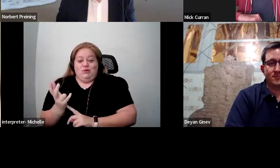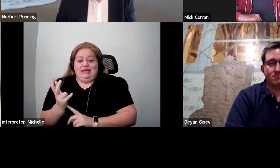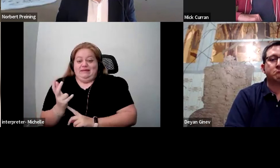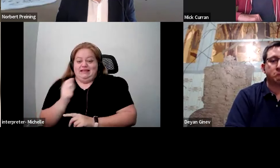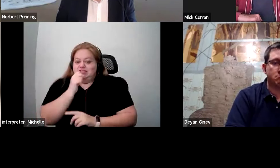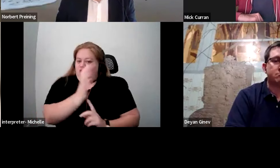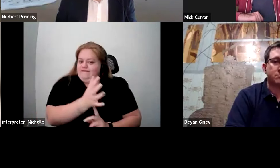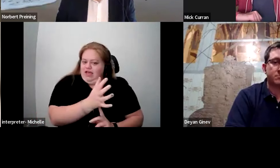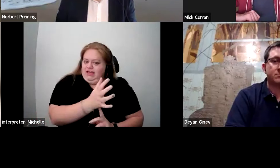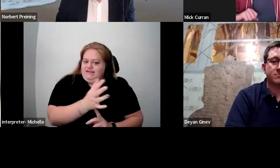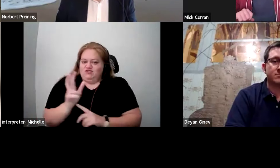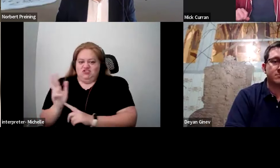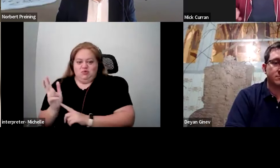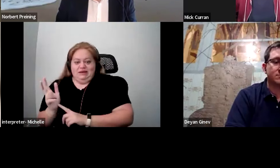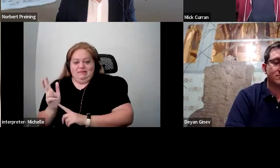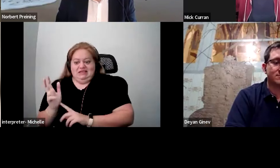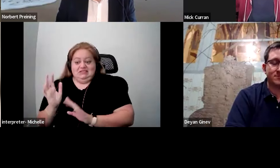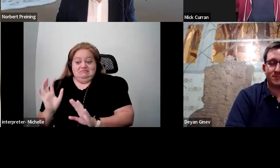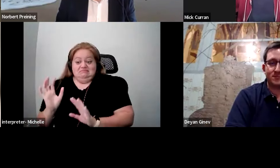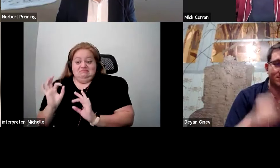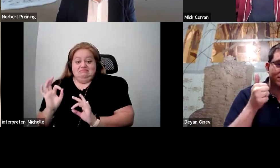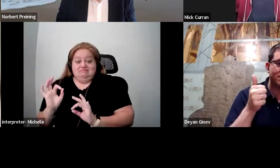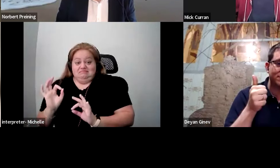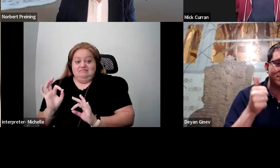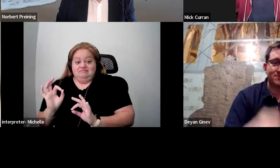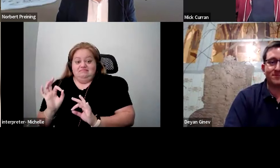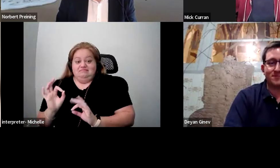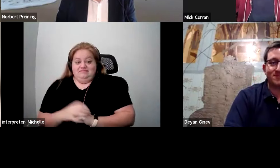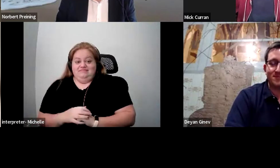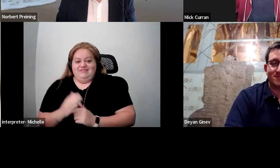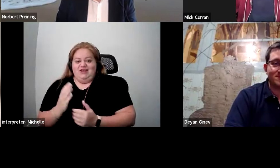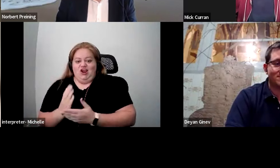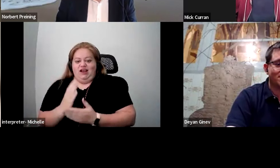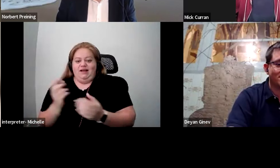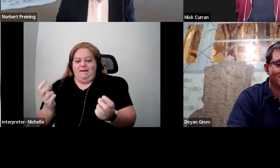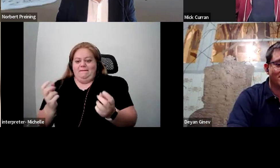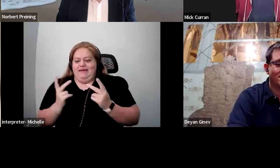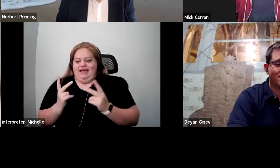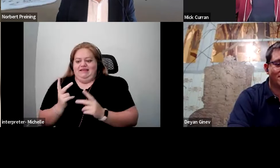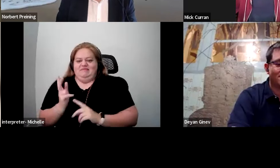instead of a five-minute break? All right, so let's return in just three minutes.